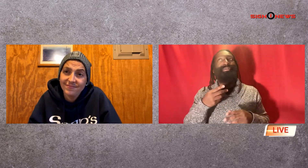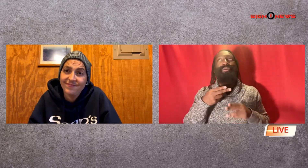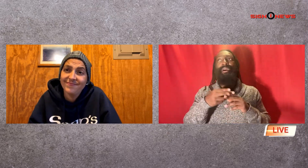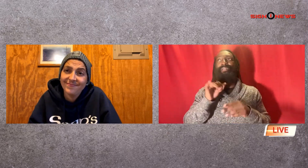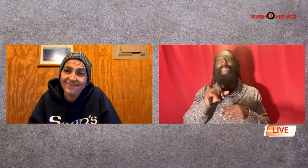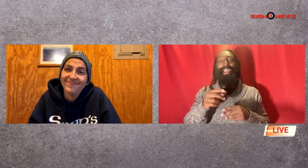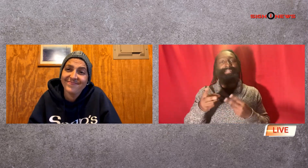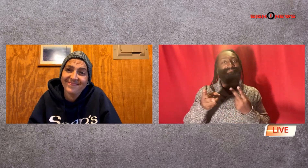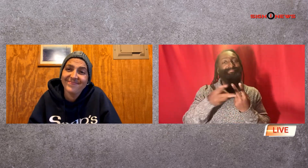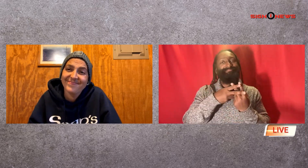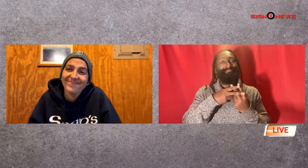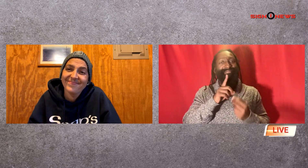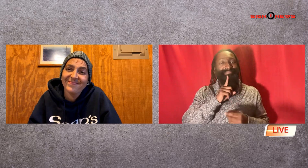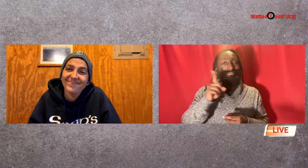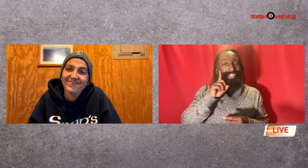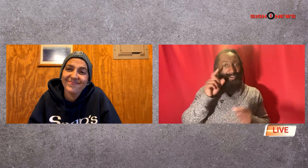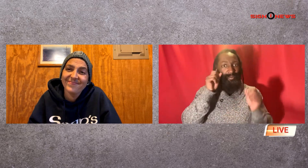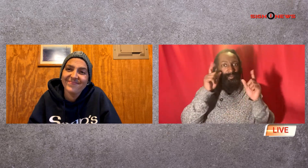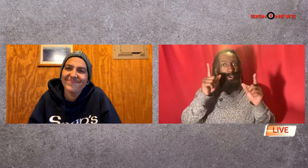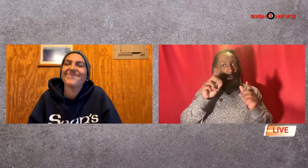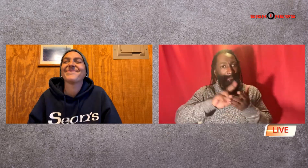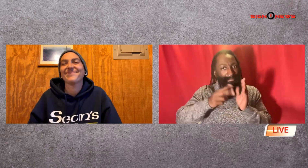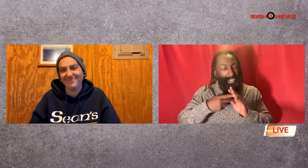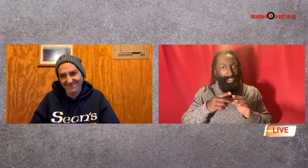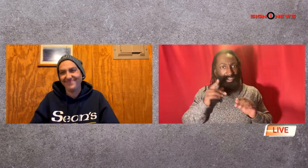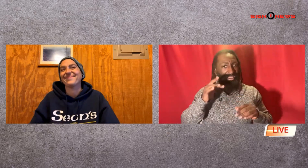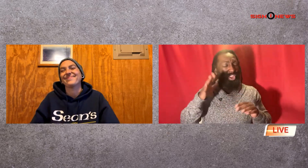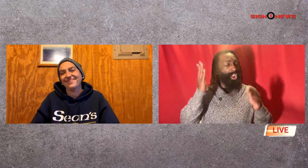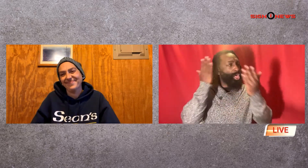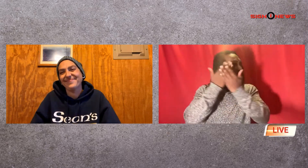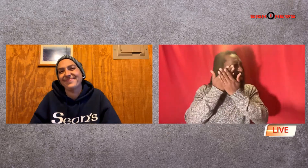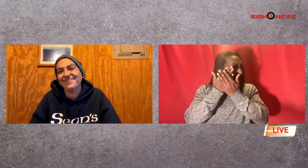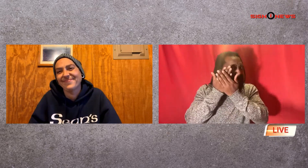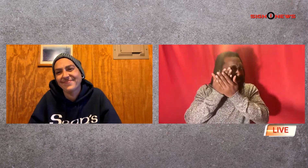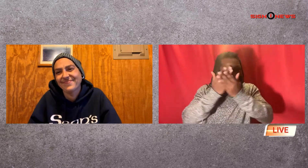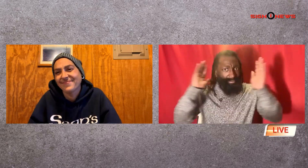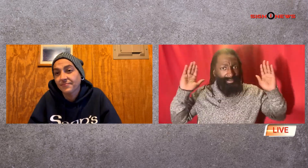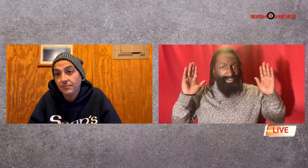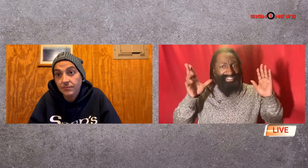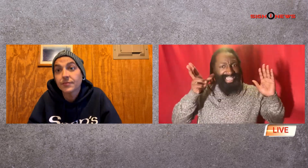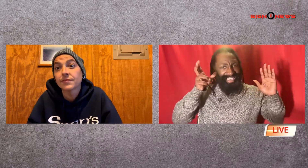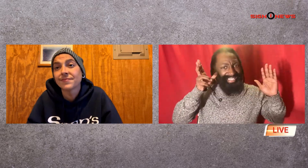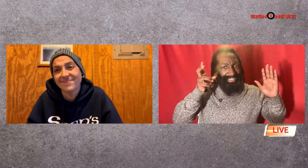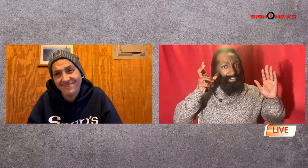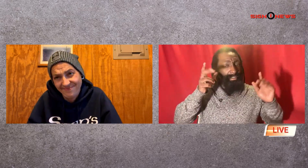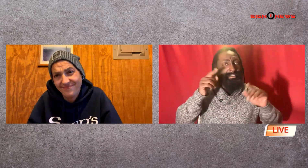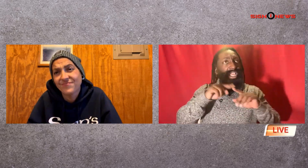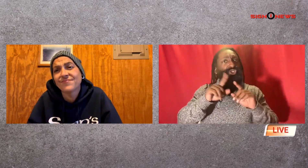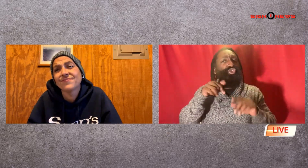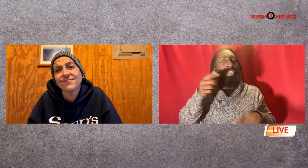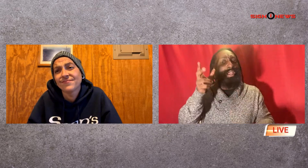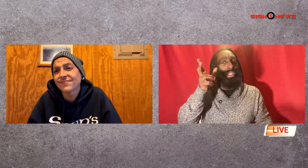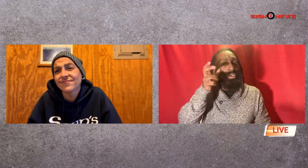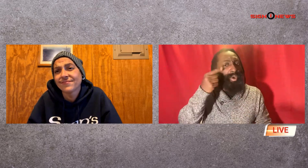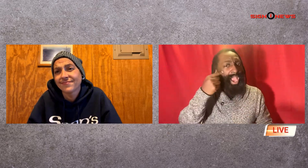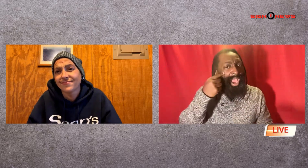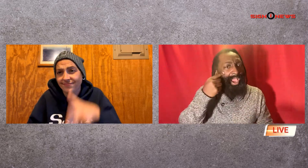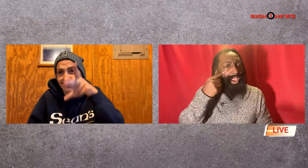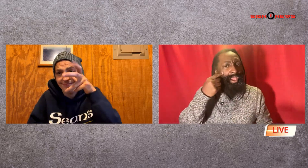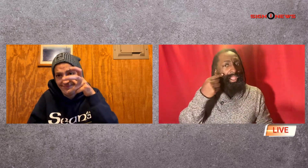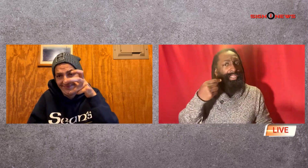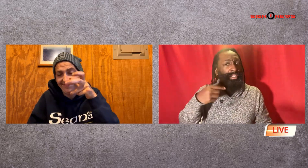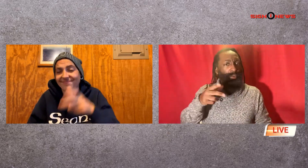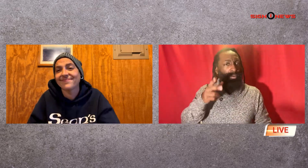wake up you know that hashtag woke means you just need to listen with your eyes and your